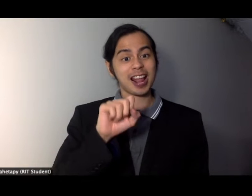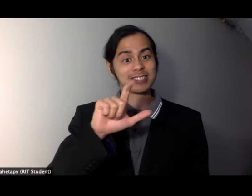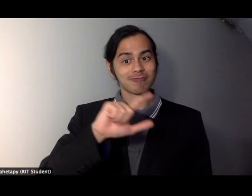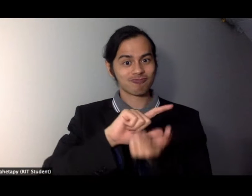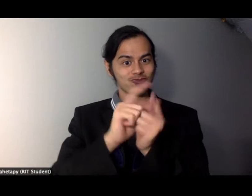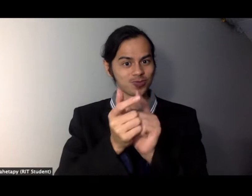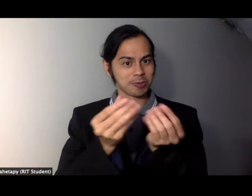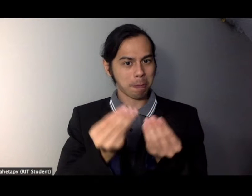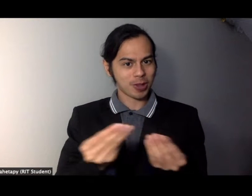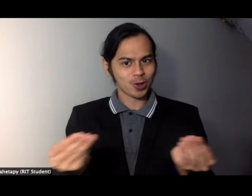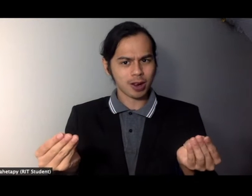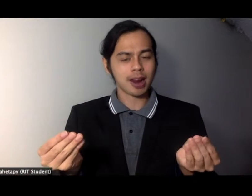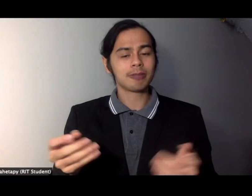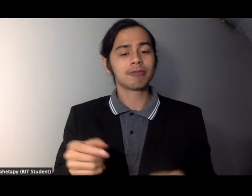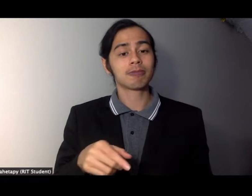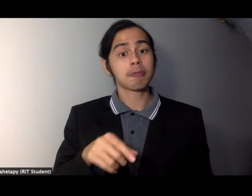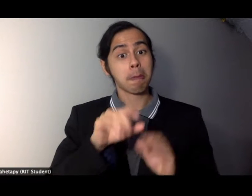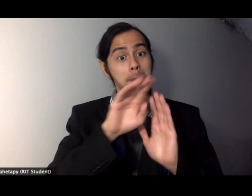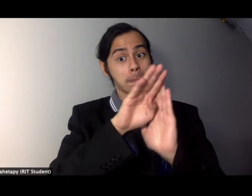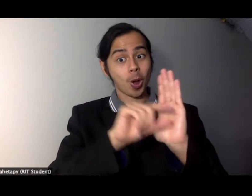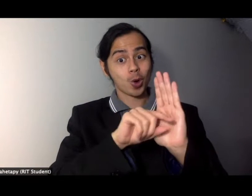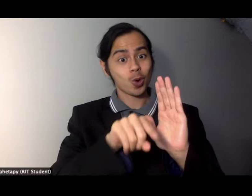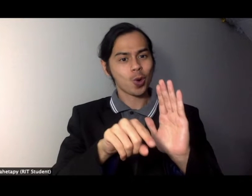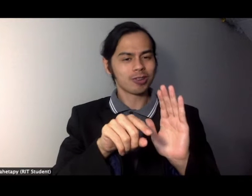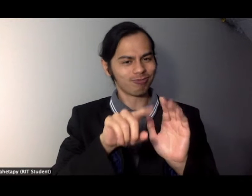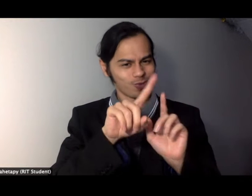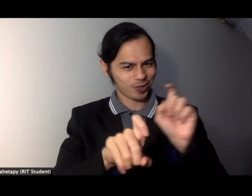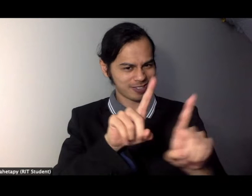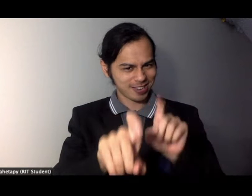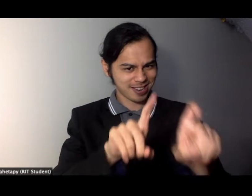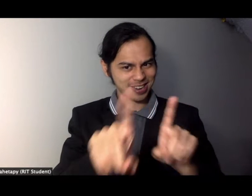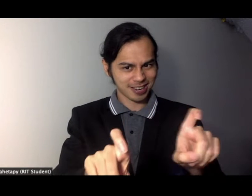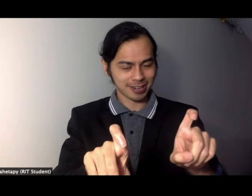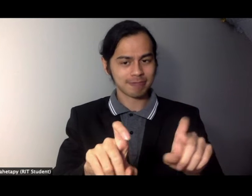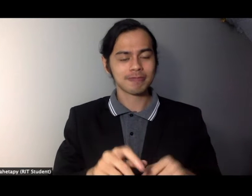The next is ASL translated materials work. It involves a background questionnaire.